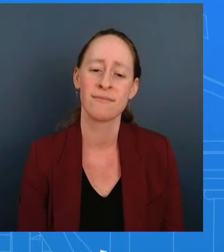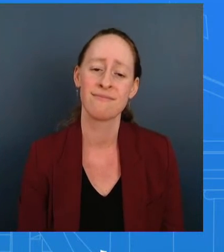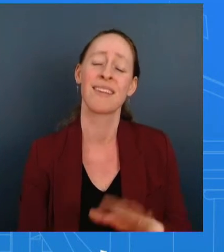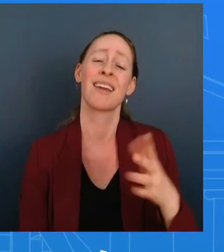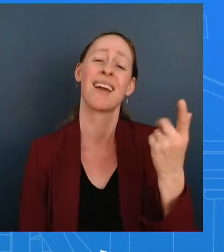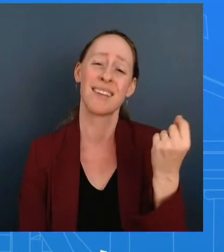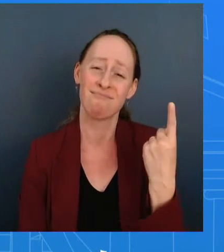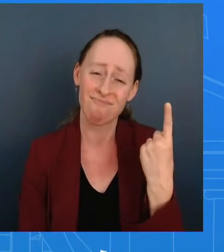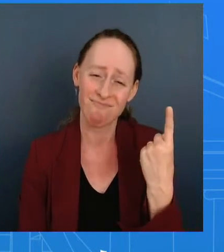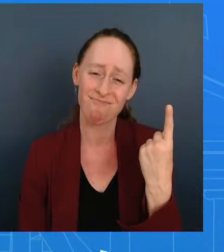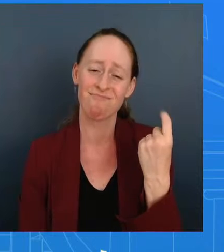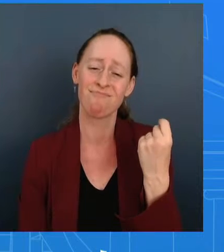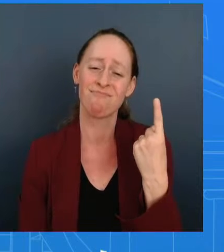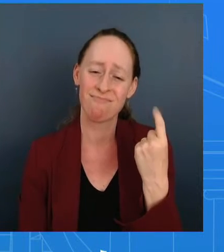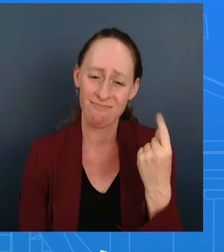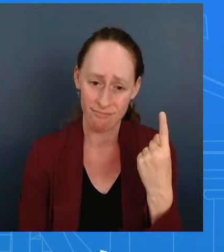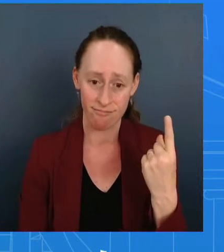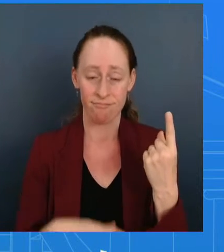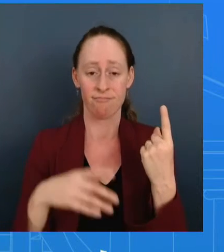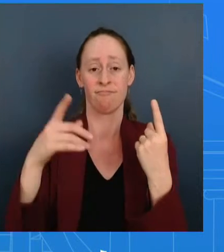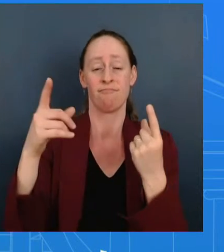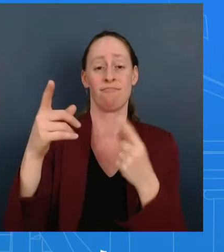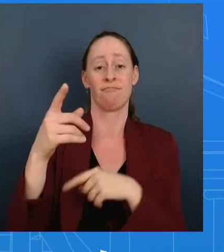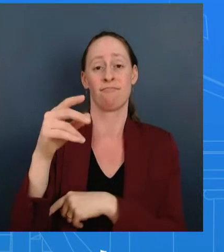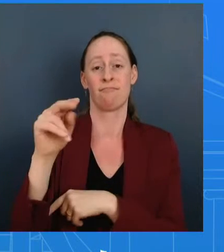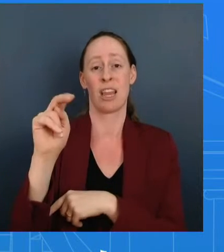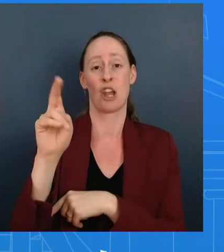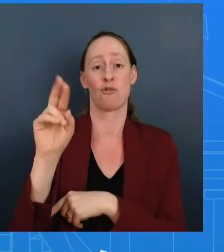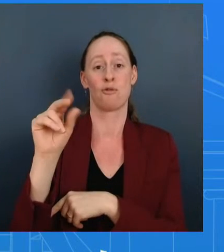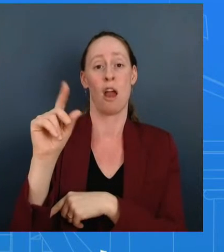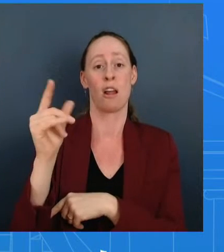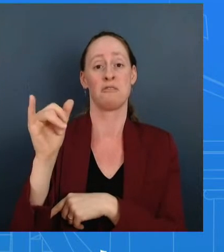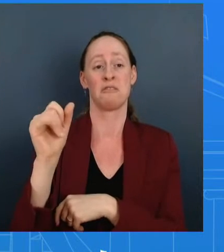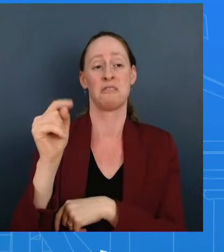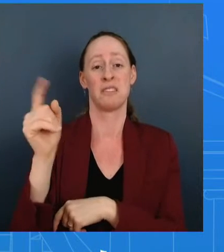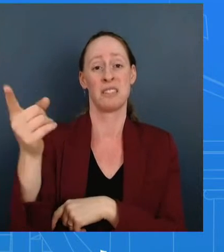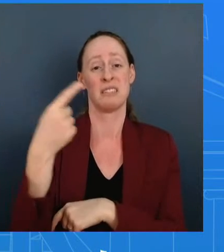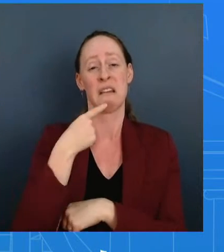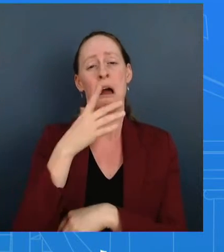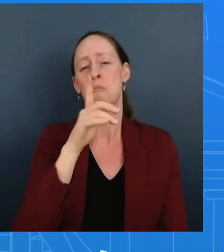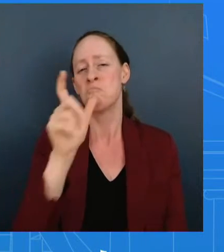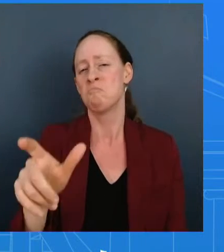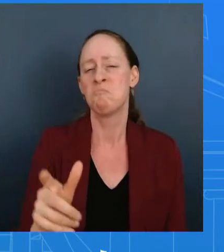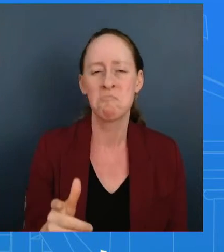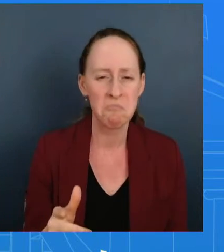The president himself -- he said it today; he said it mu- multiple times -- and the doctor has said this --